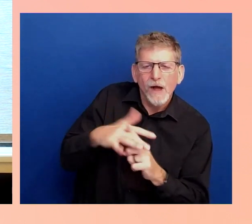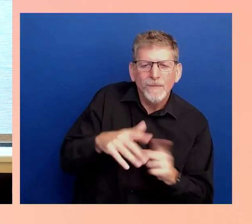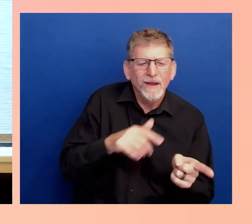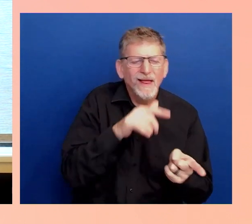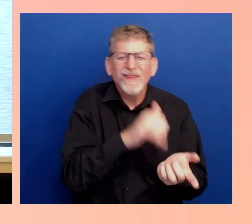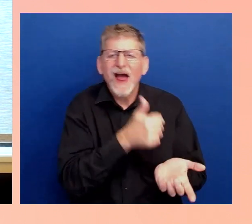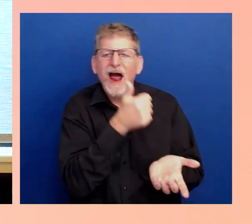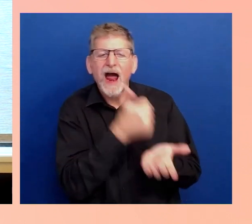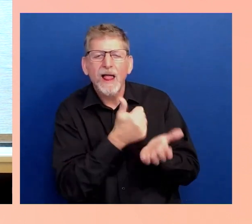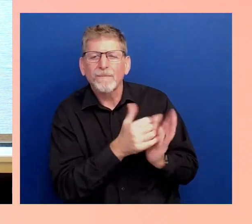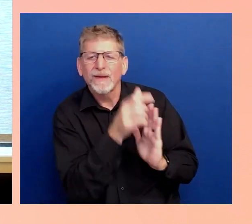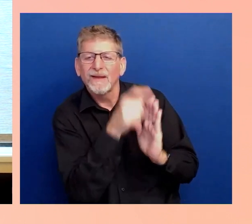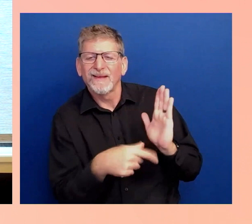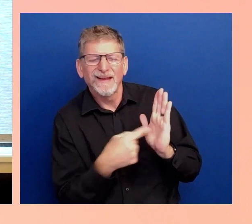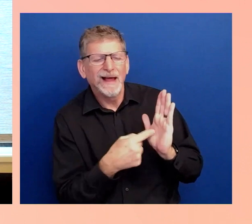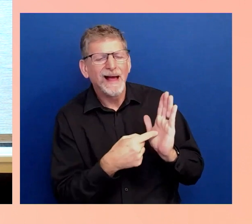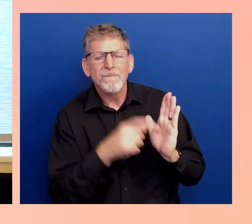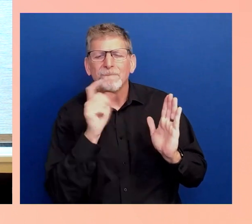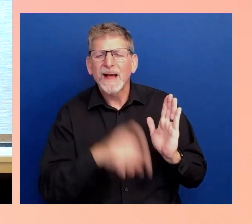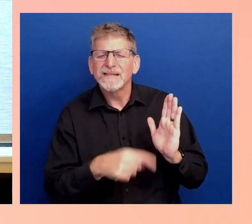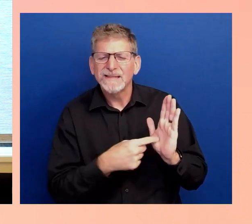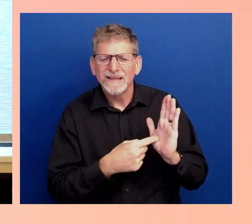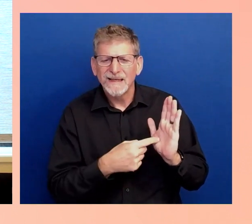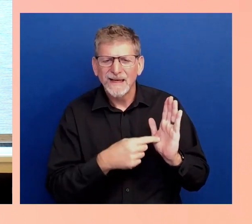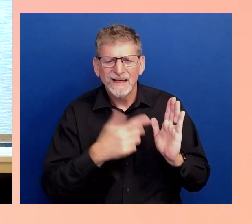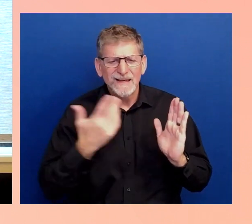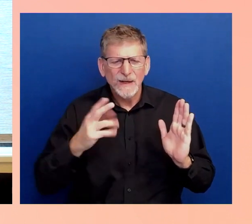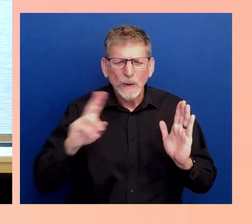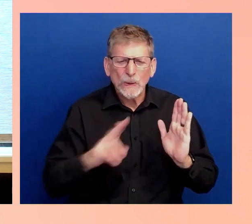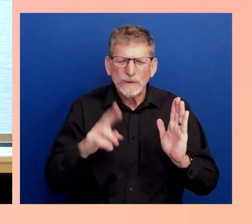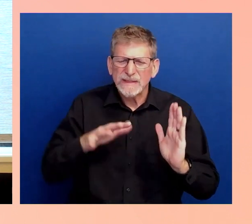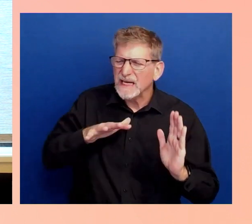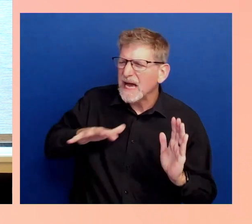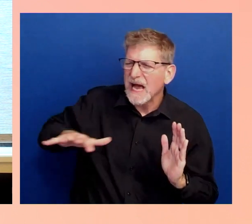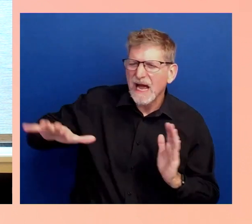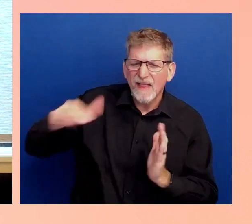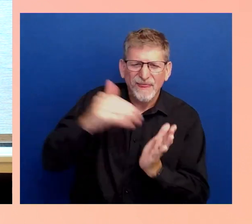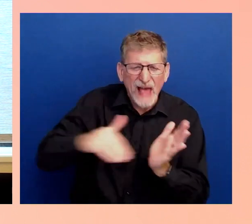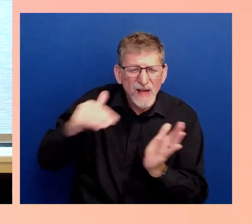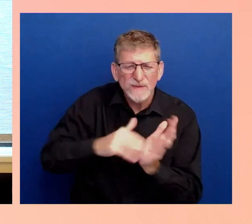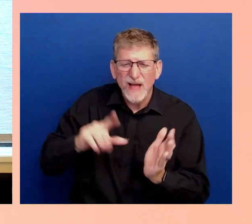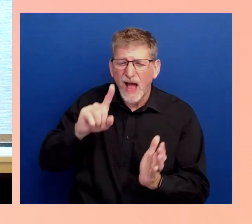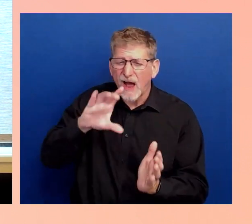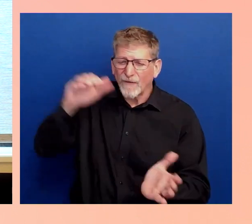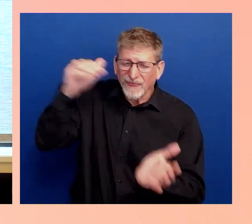sometimes hundreds of thousands of people. But with the advent of chatbots,